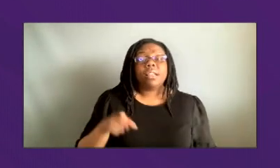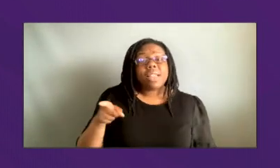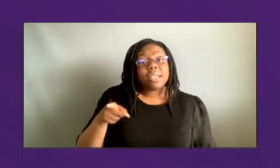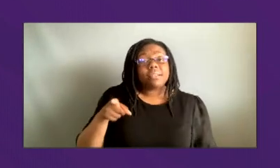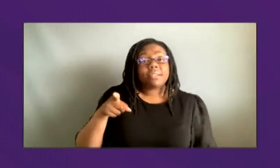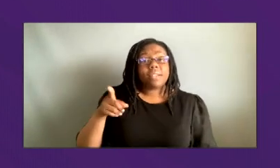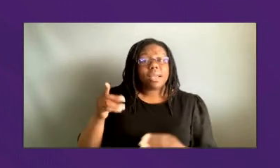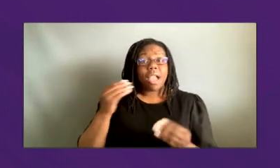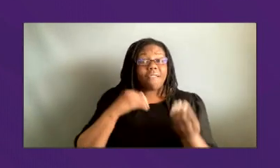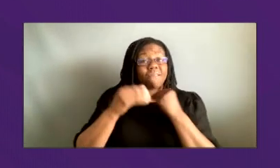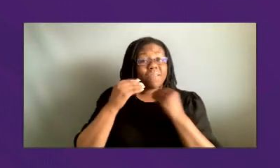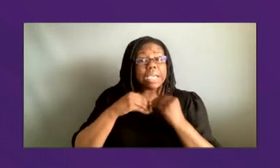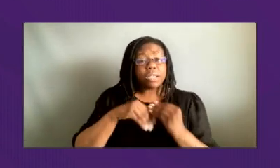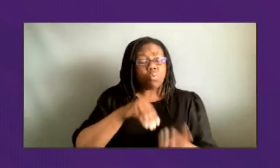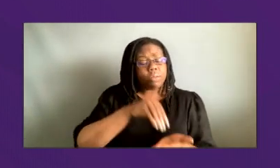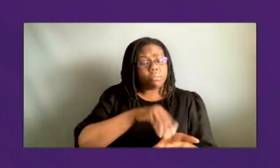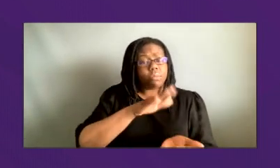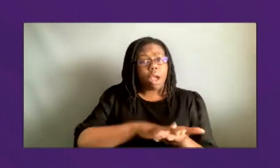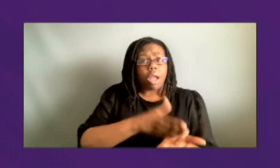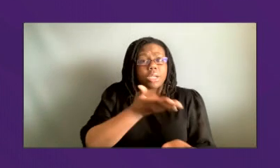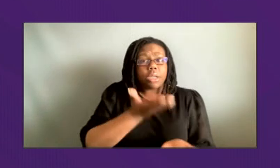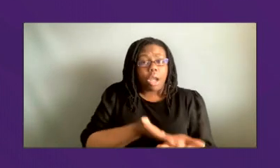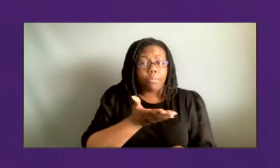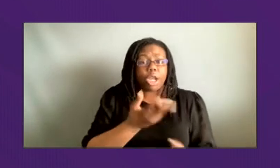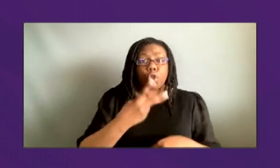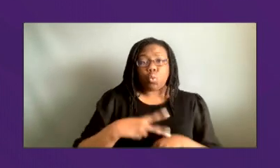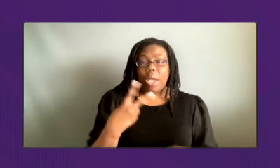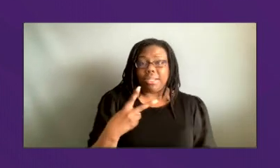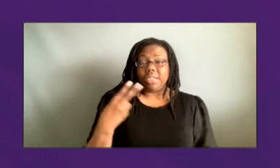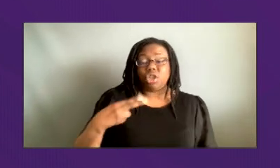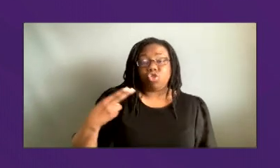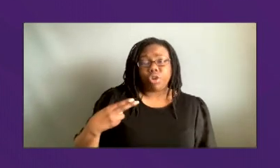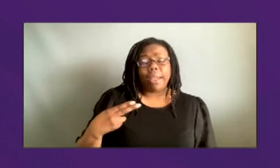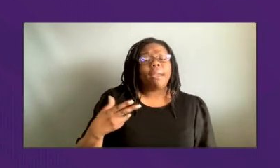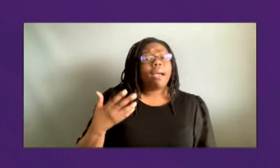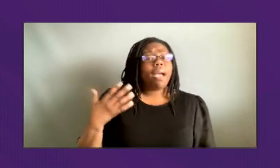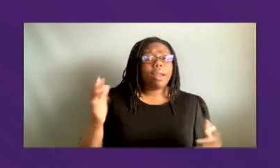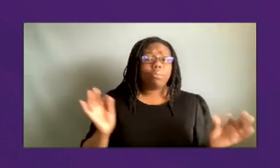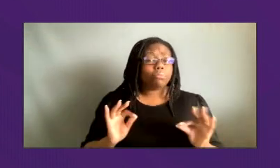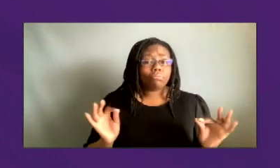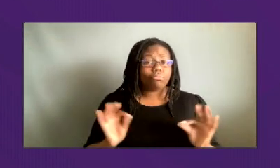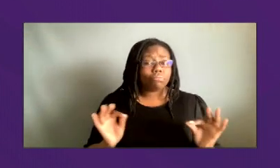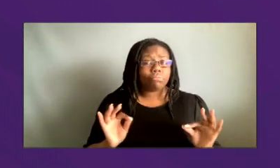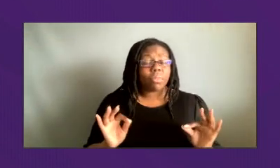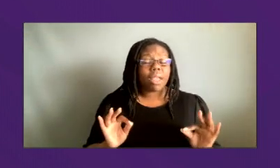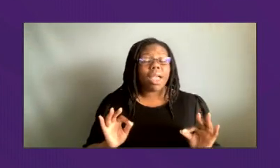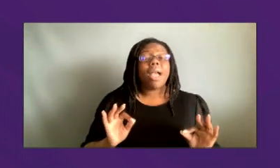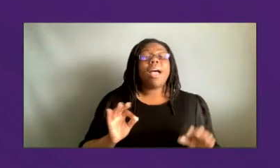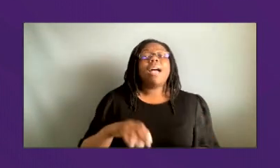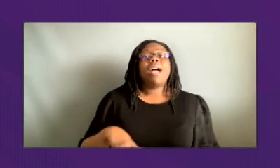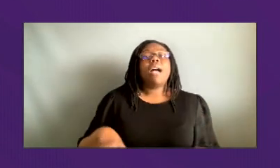for more than 200 years until President Abraham Lincoln made it a federal holiday in the 1860s.